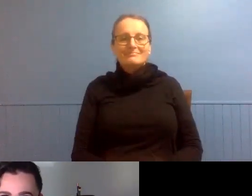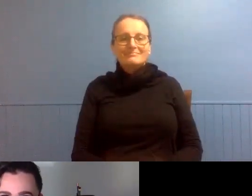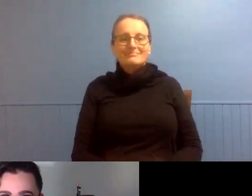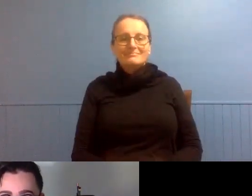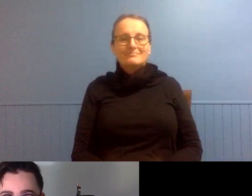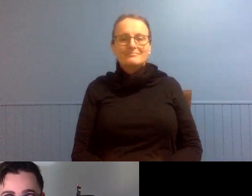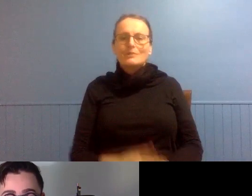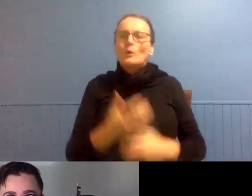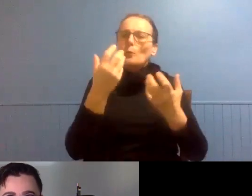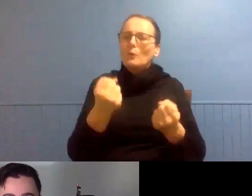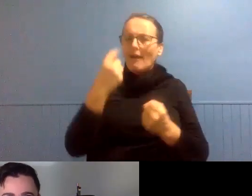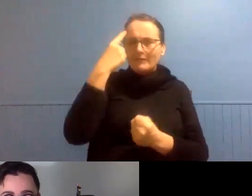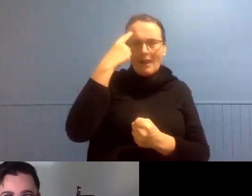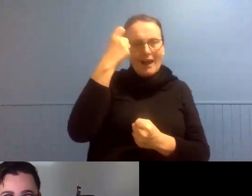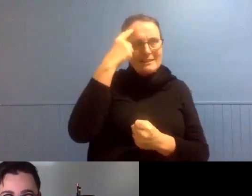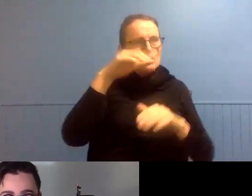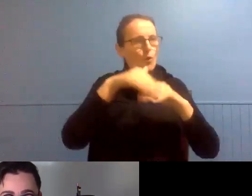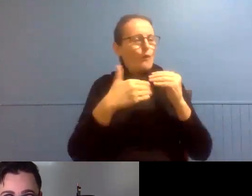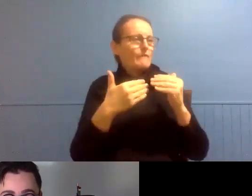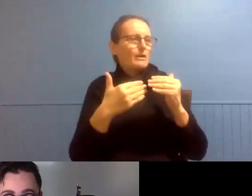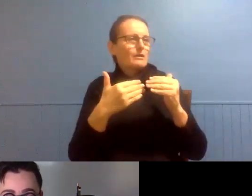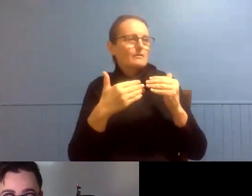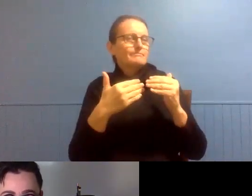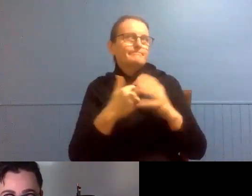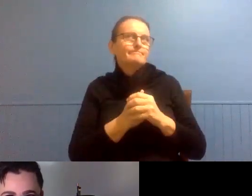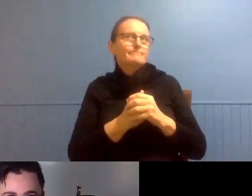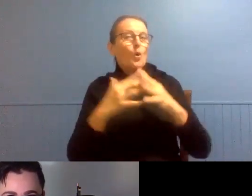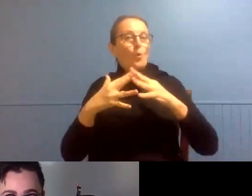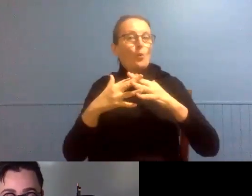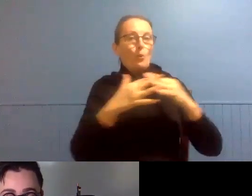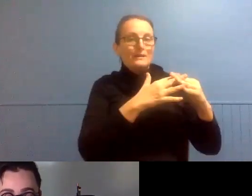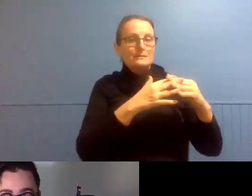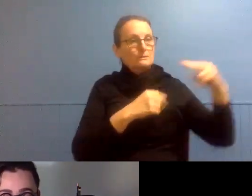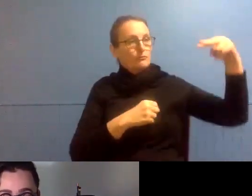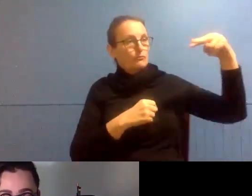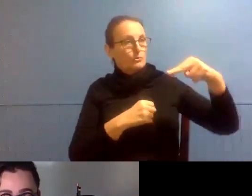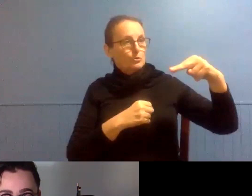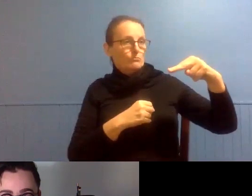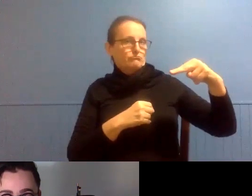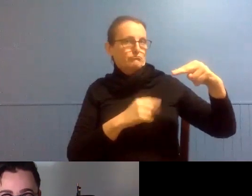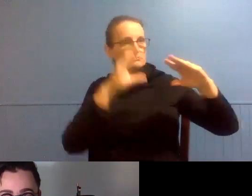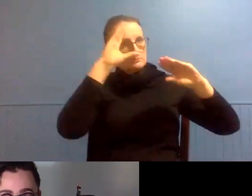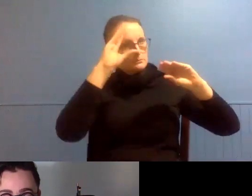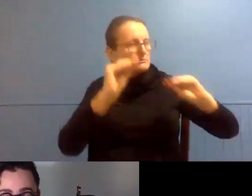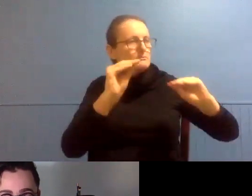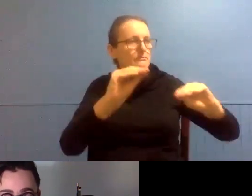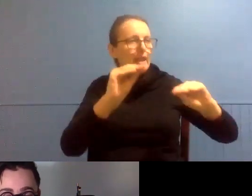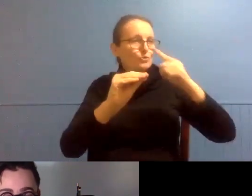that notion of the western notion of education or leadership, if you ill,